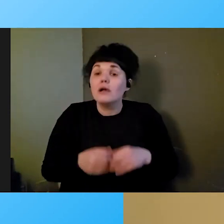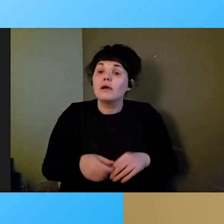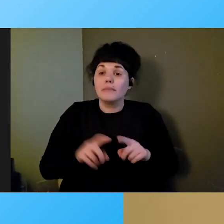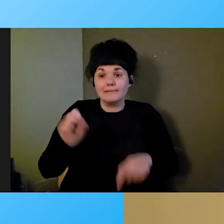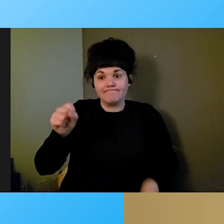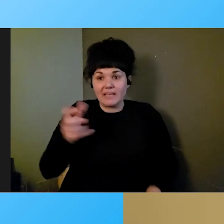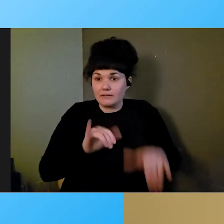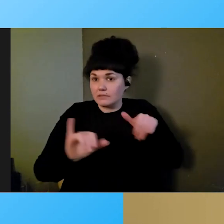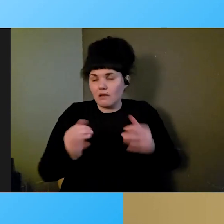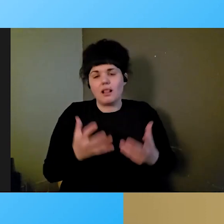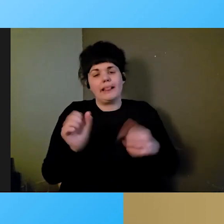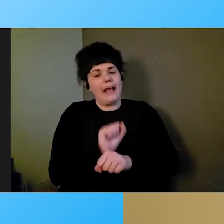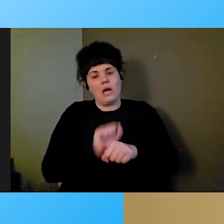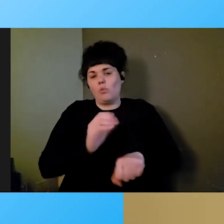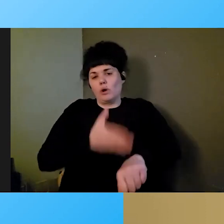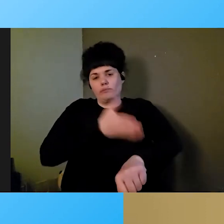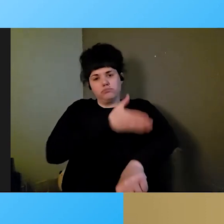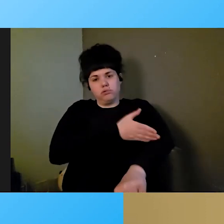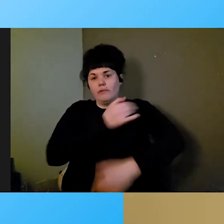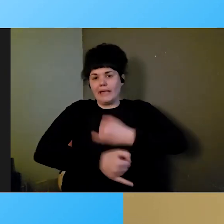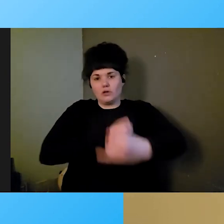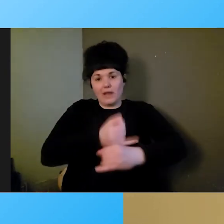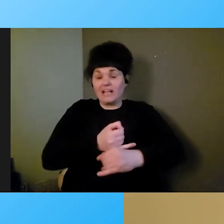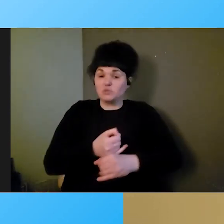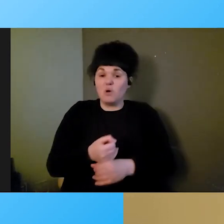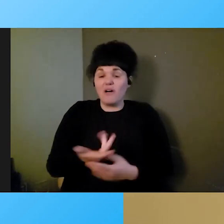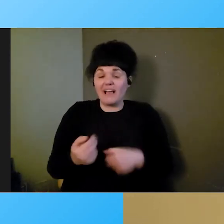and domestic level for